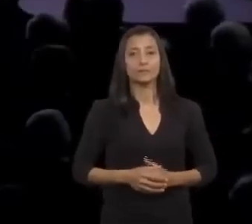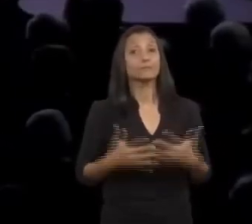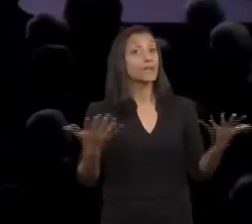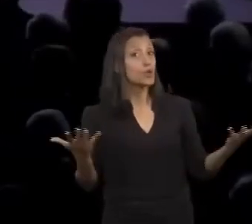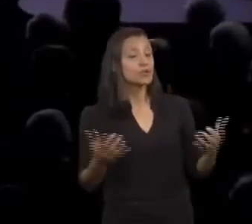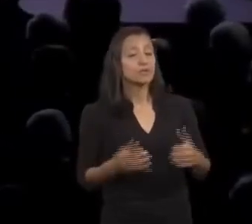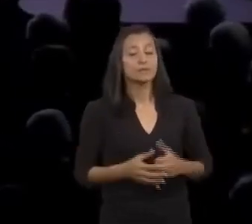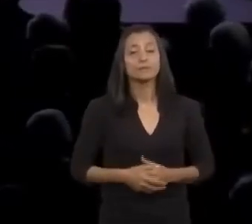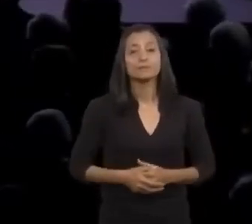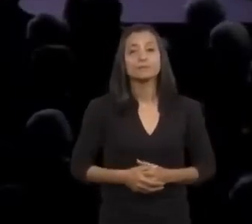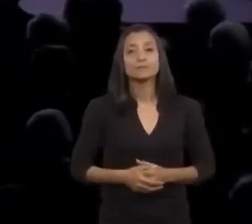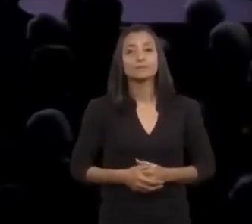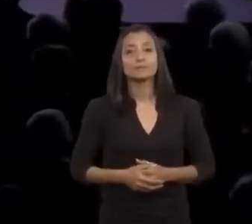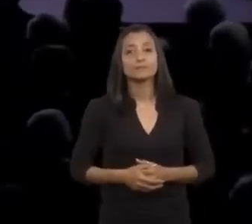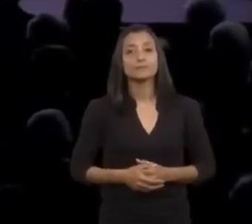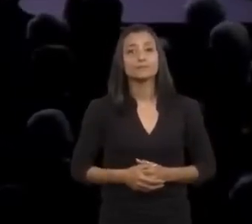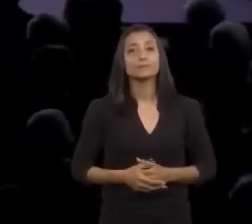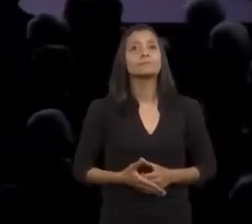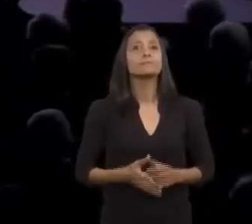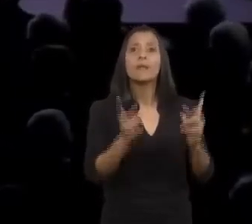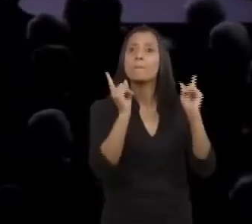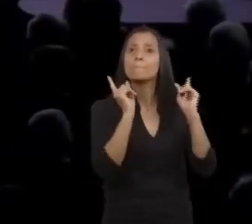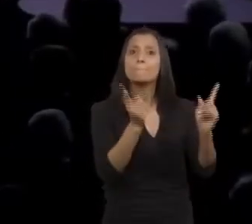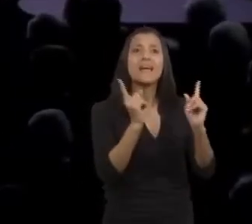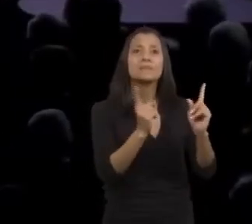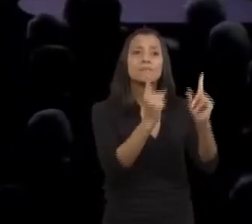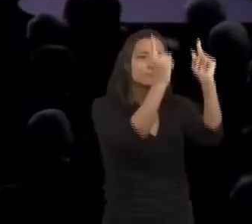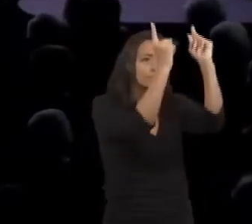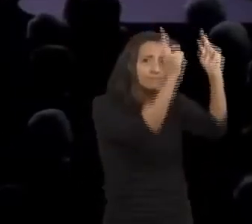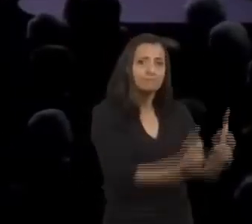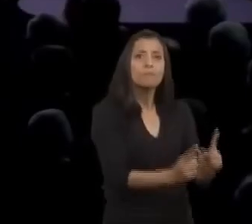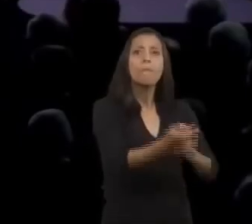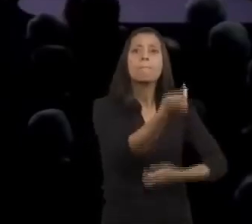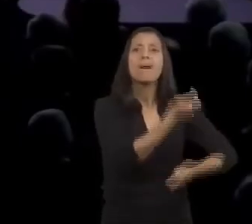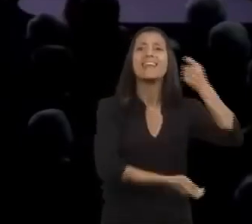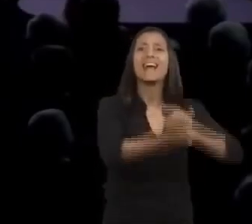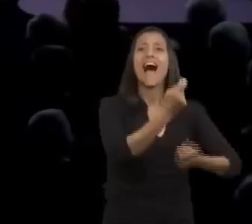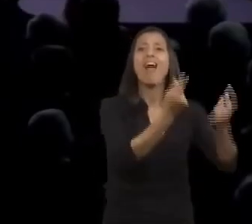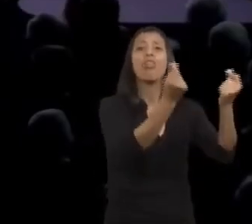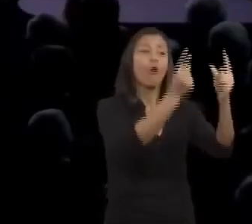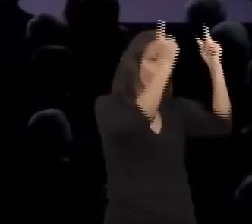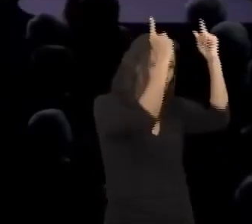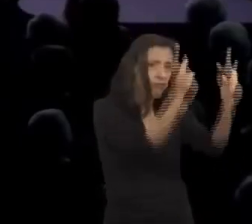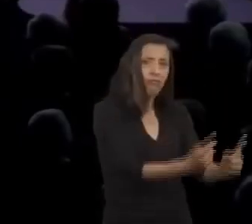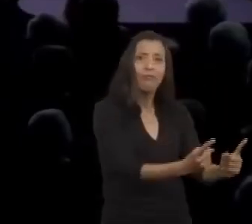the balance in the monetary market is fixed, the strategy of deflation remains,